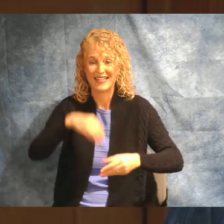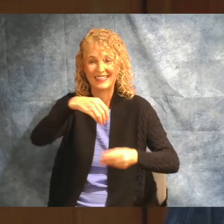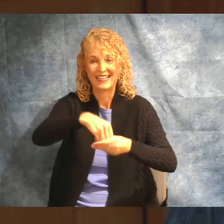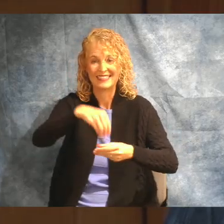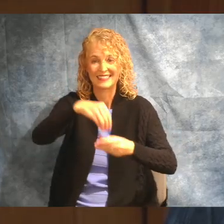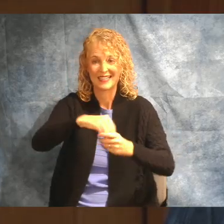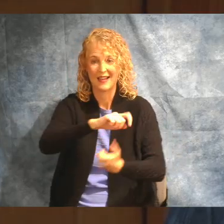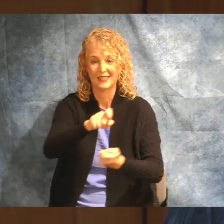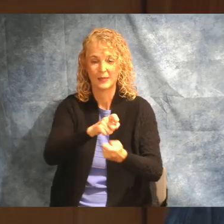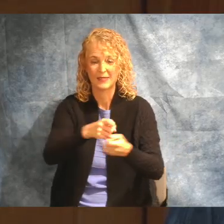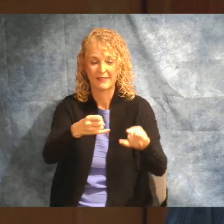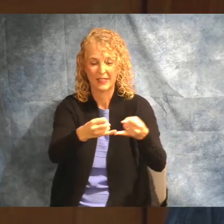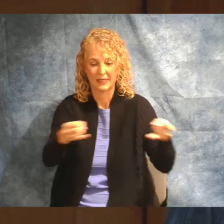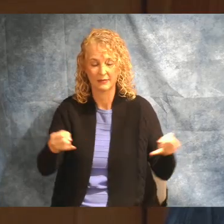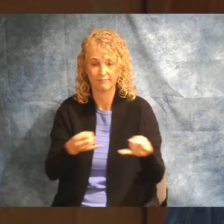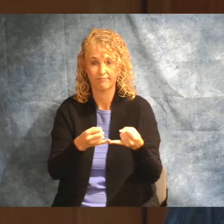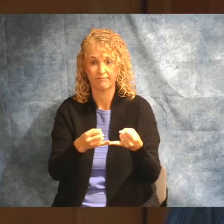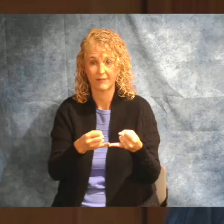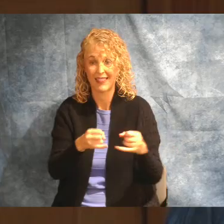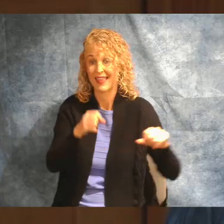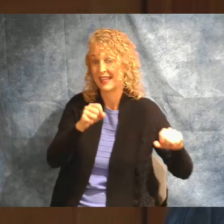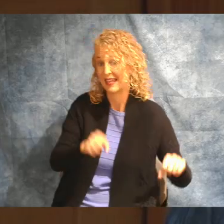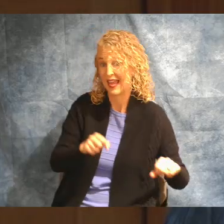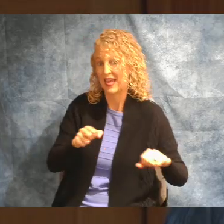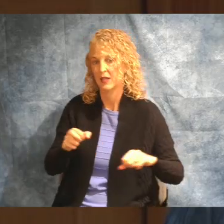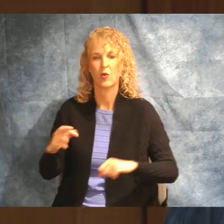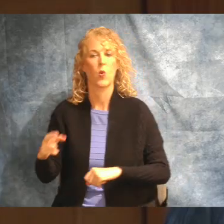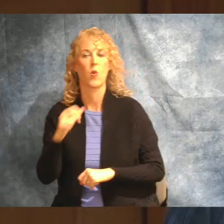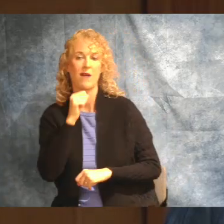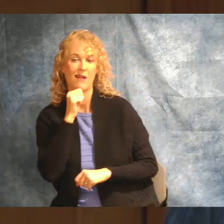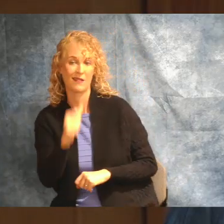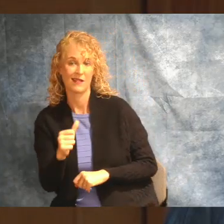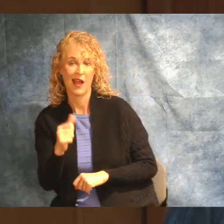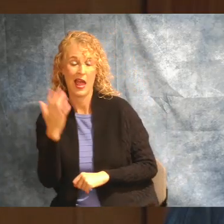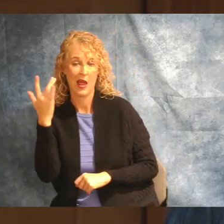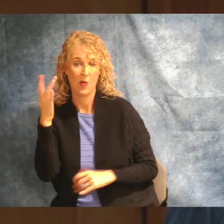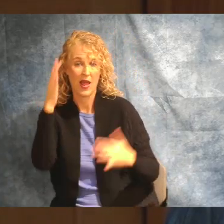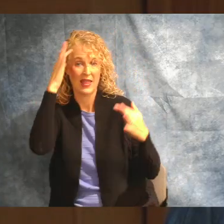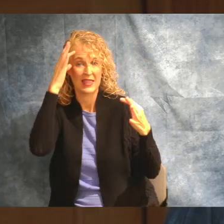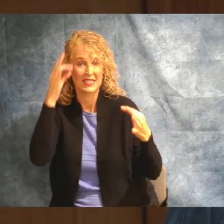that become either eligible or not eligible because of the decision that's being made